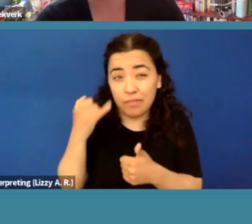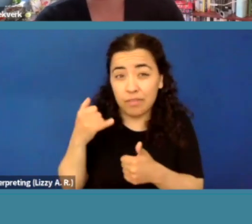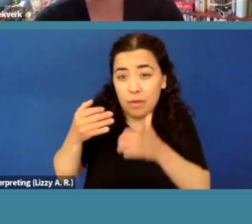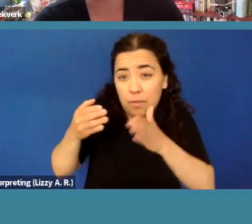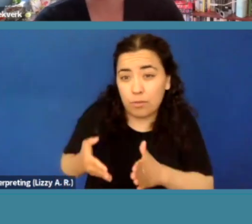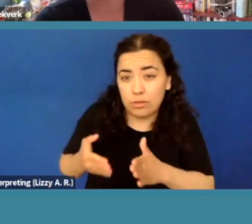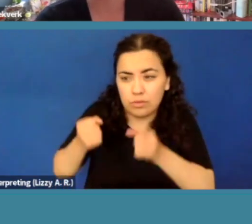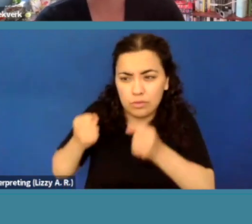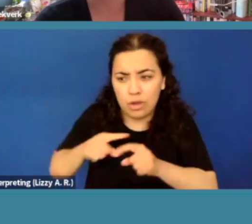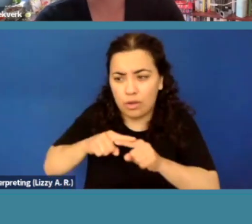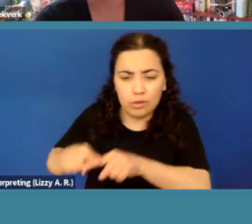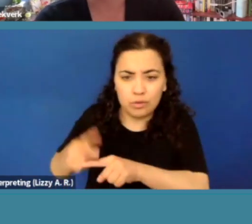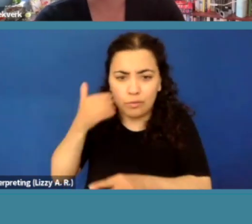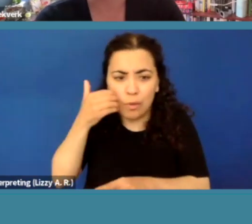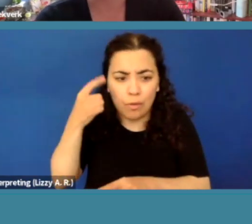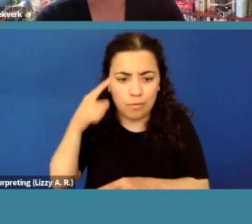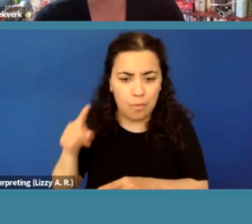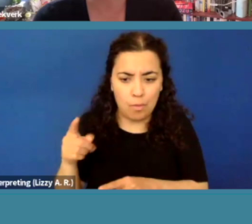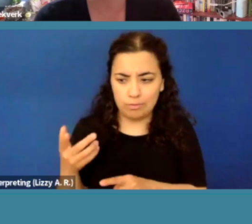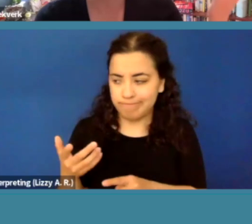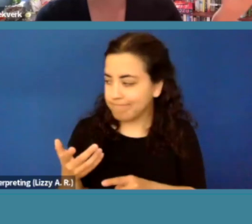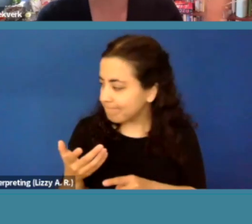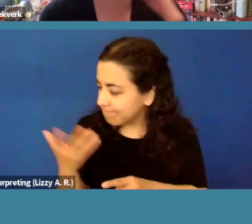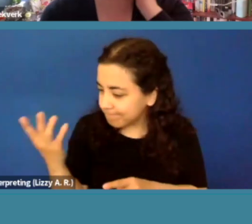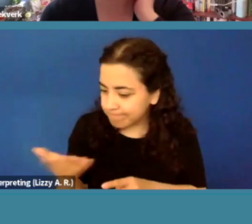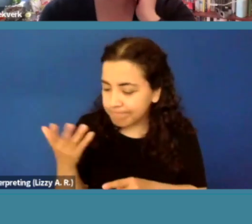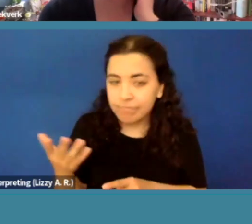using your phone for voice stuff.